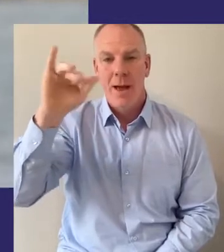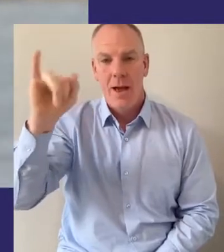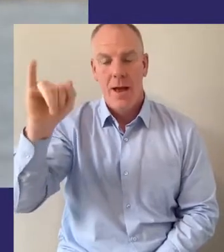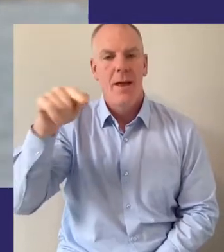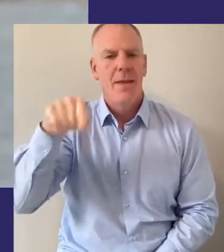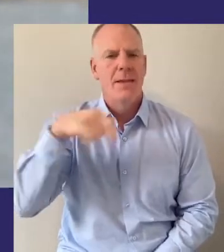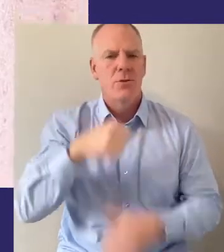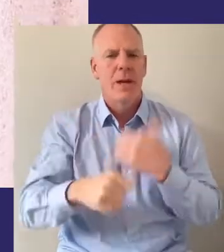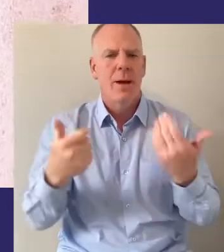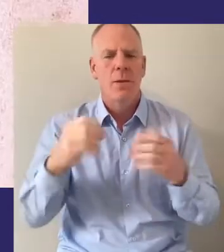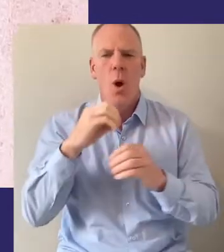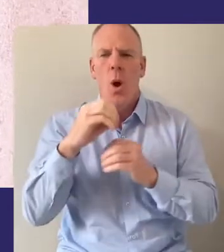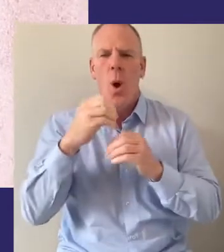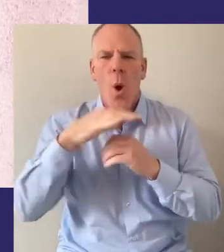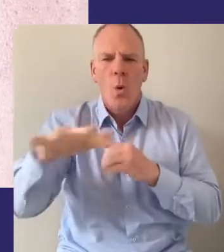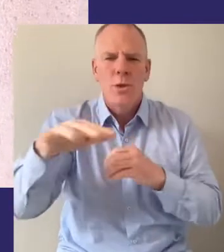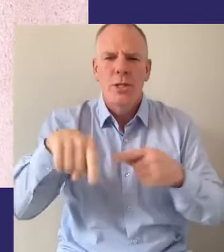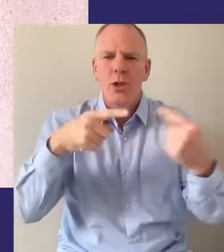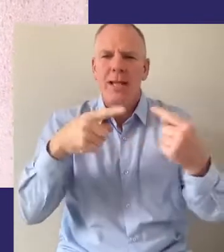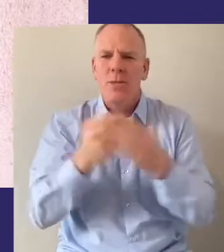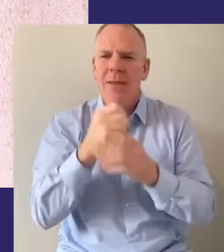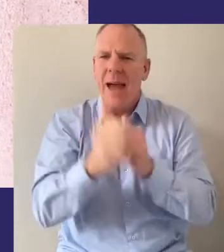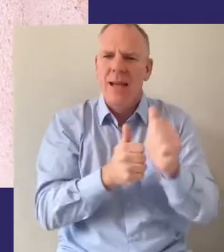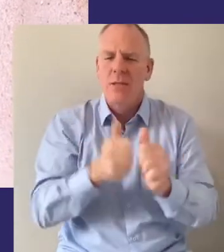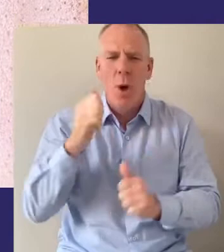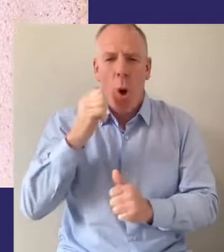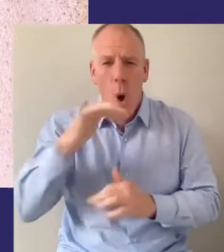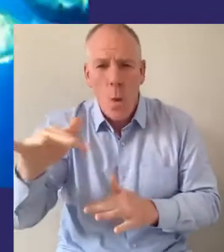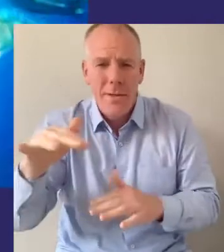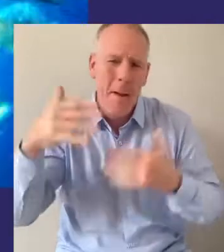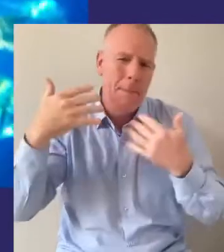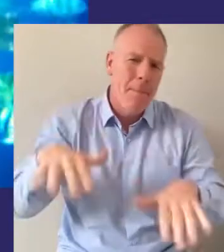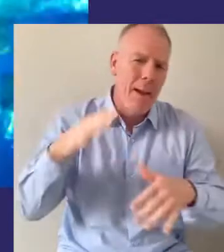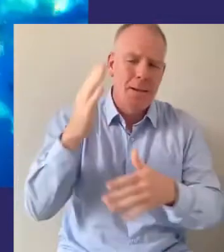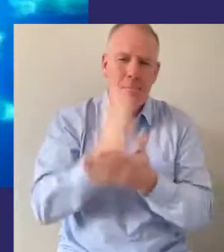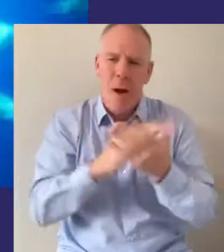and Actions. Our ocean is an amazing part of our planet. It is home to millions of animals